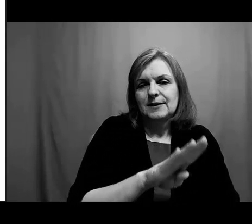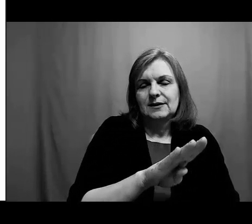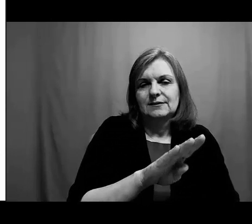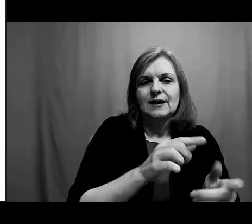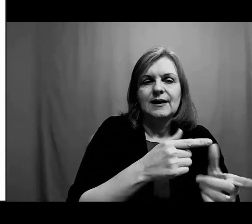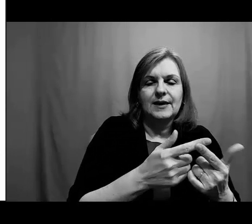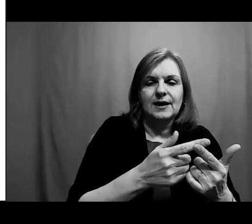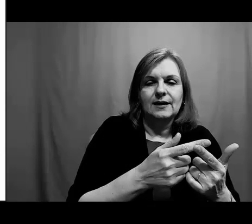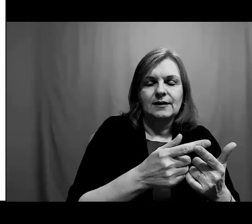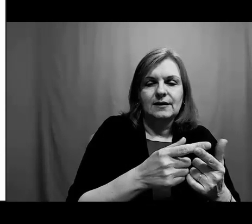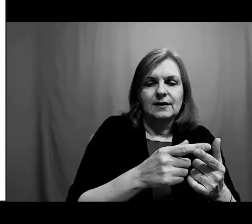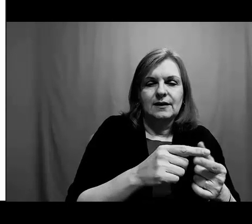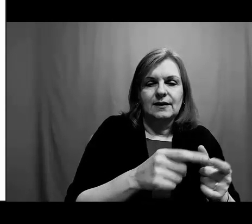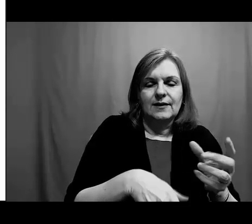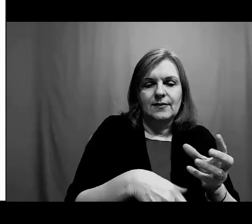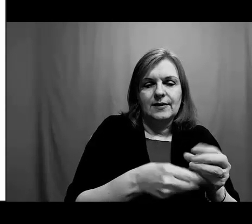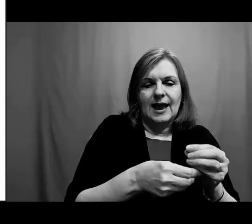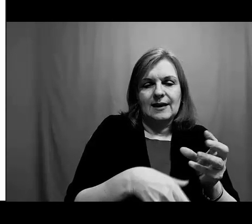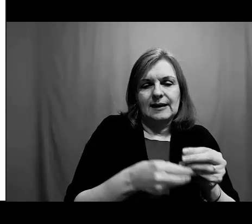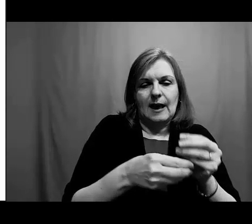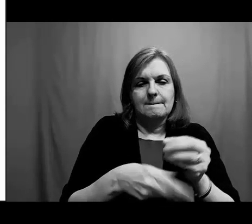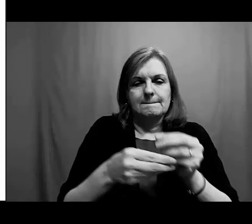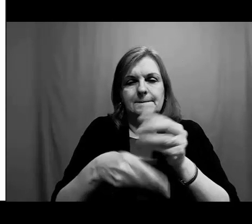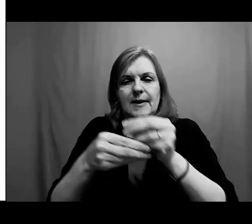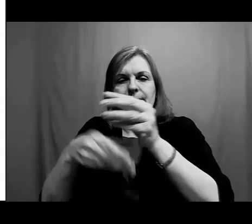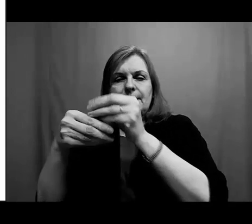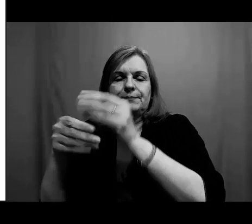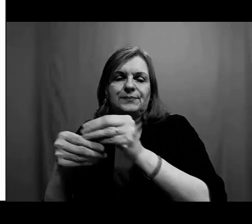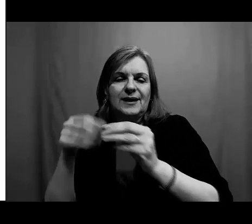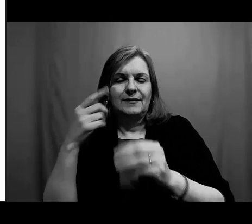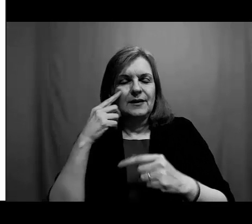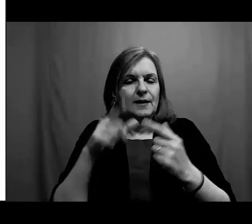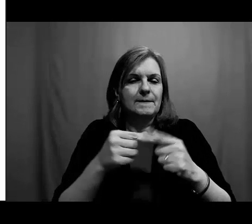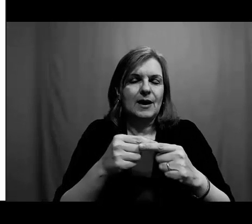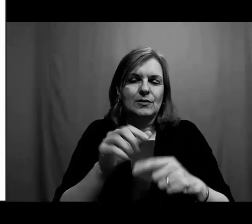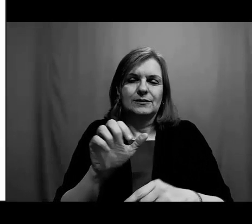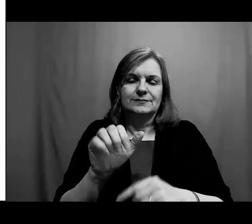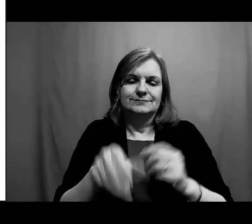and bioaccumulating - or adding up - think about adding